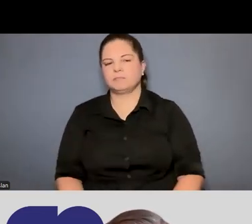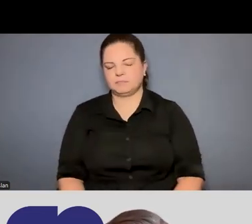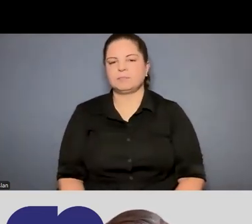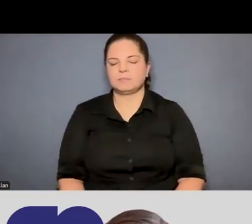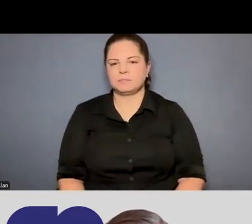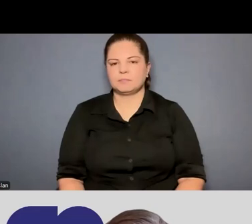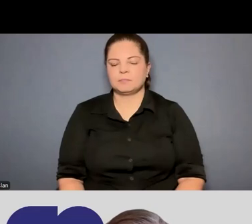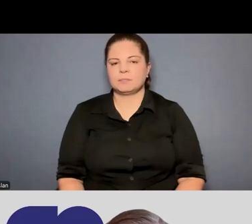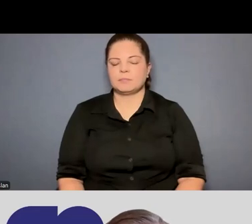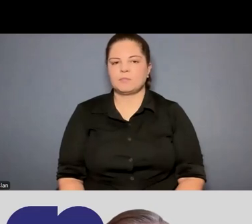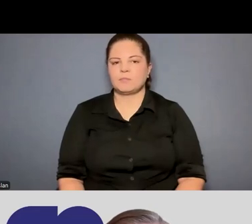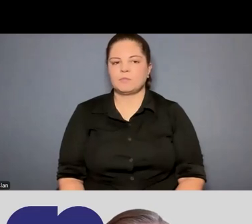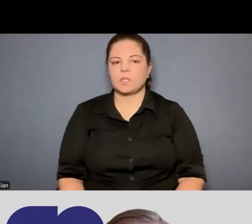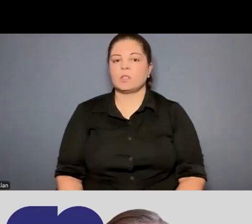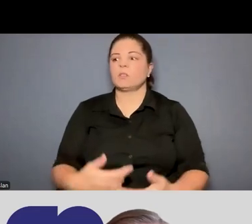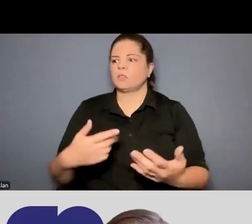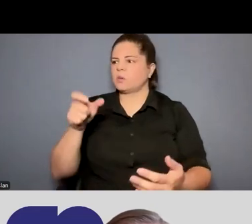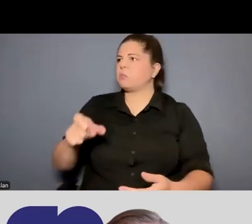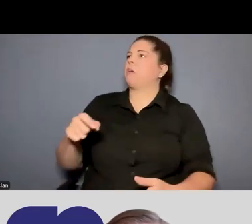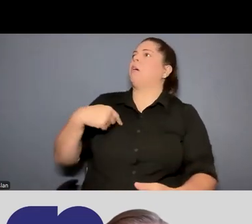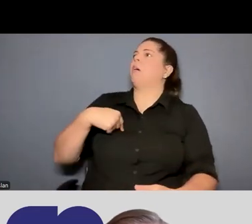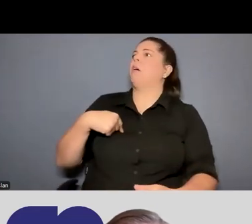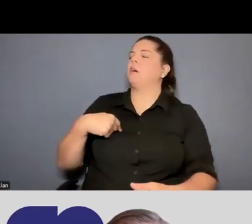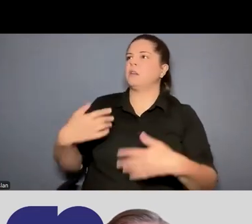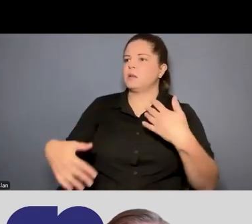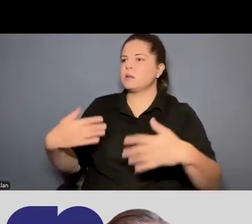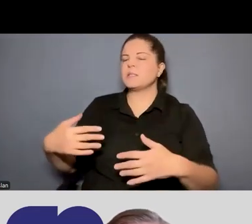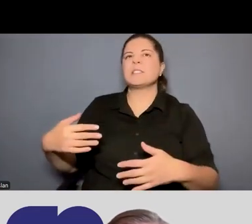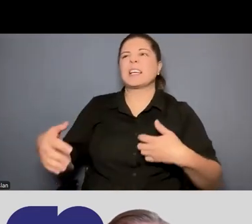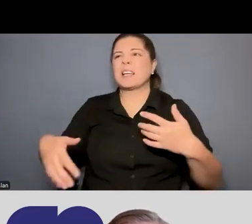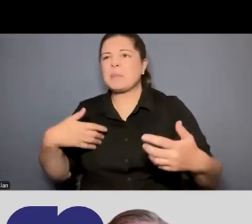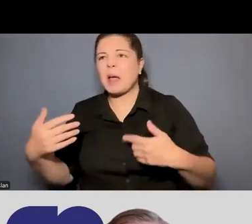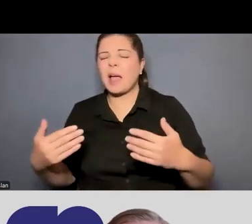the responsibility is on employers to take meaningful action making sure their workplace